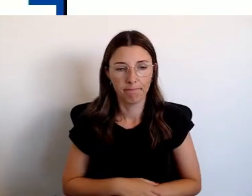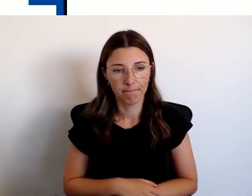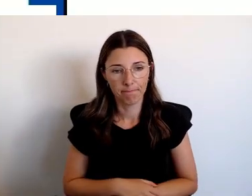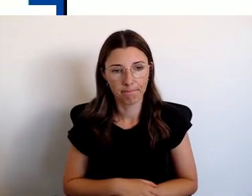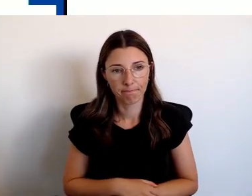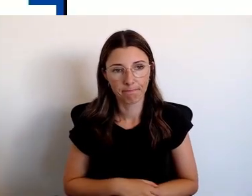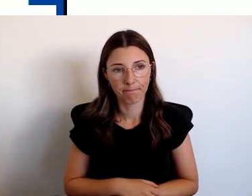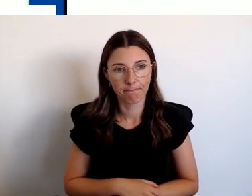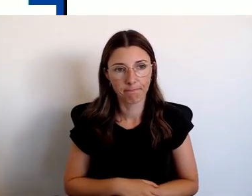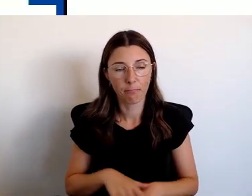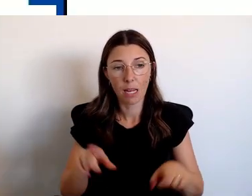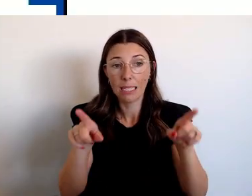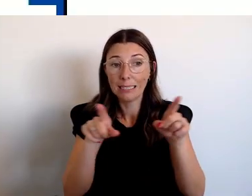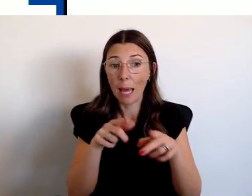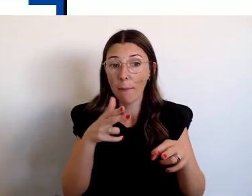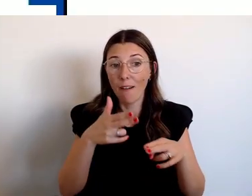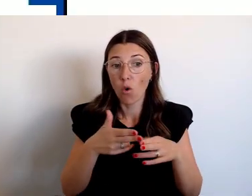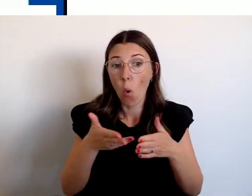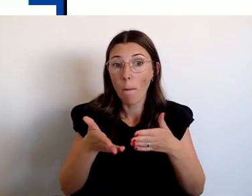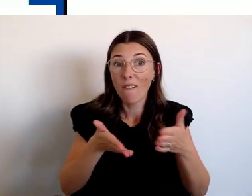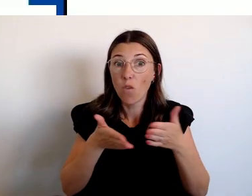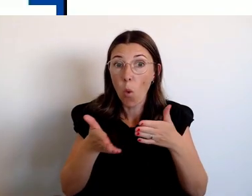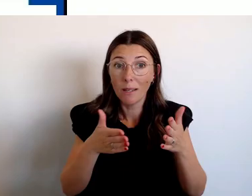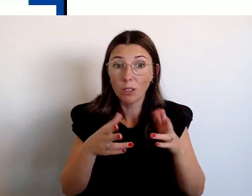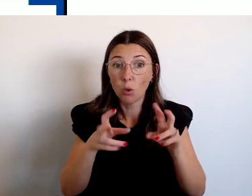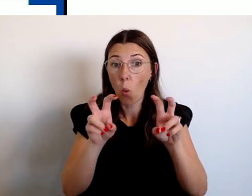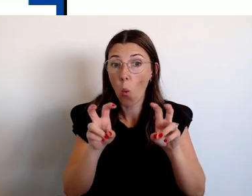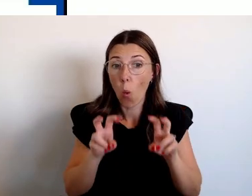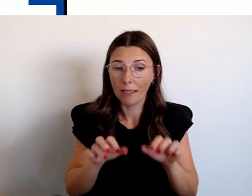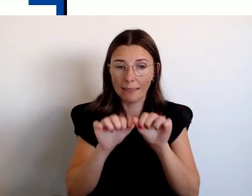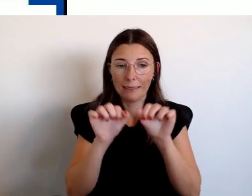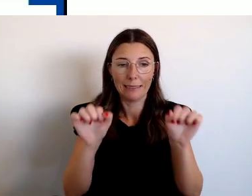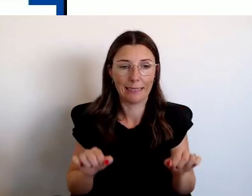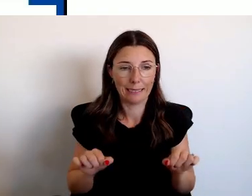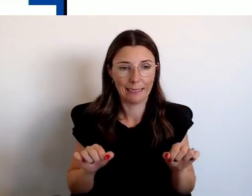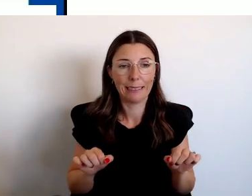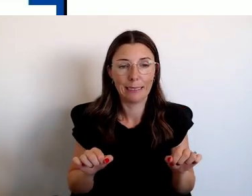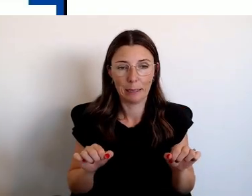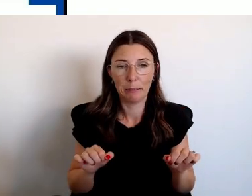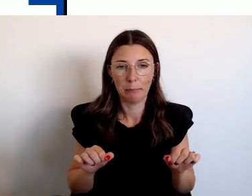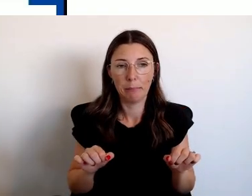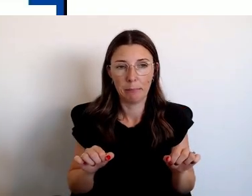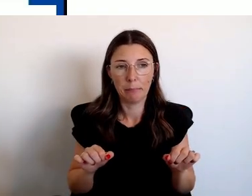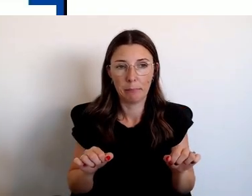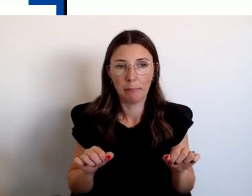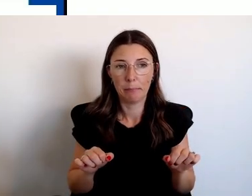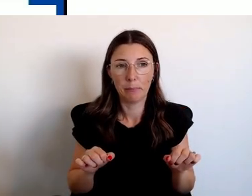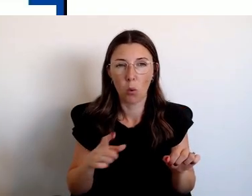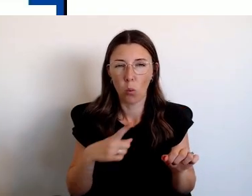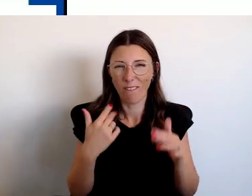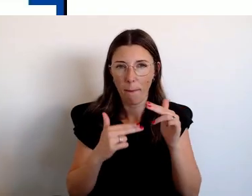We're doing likewise in our performance audit system. We've built a performance audit system inside of